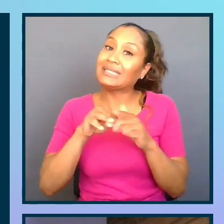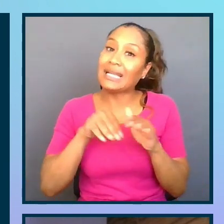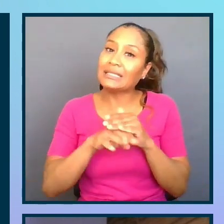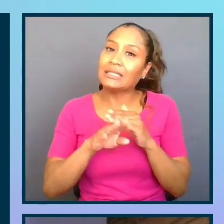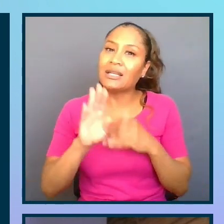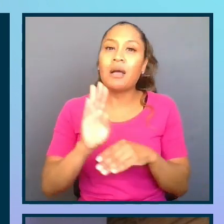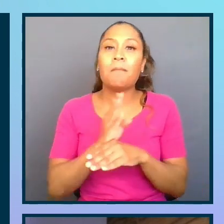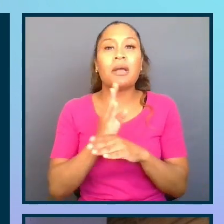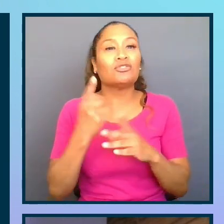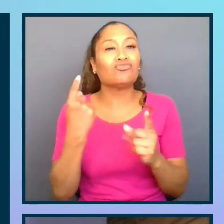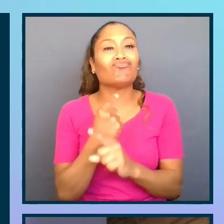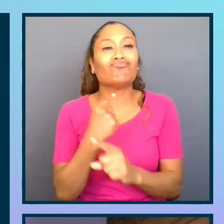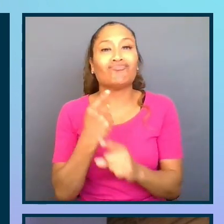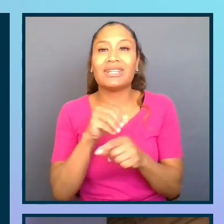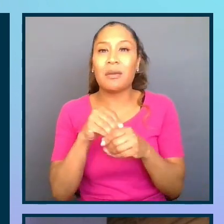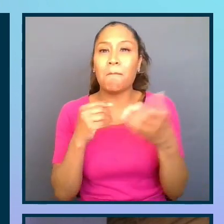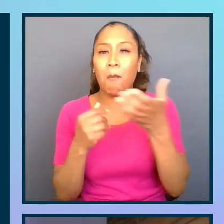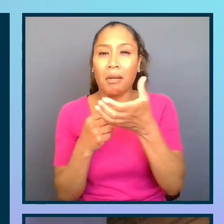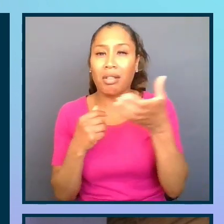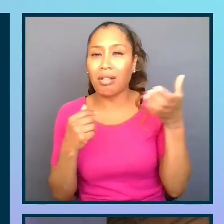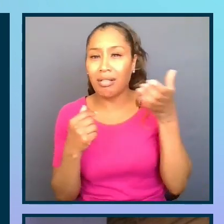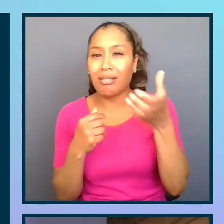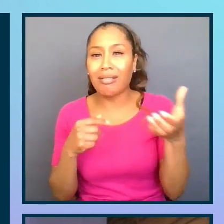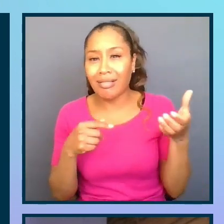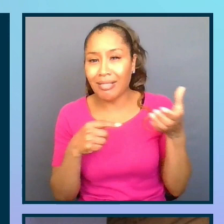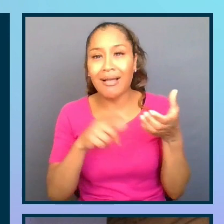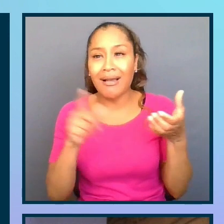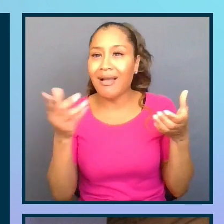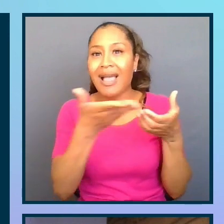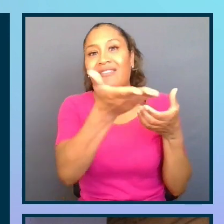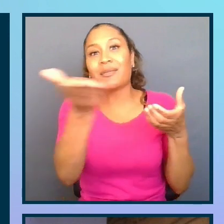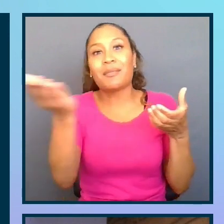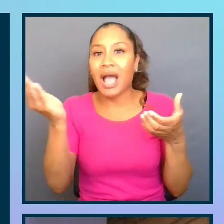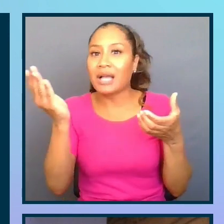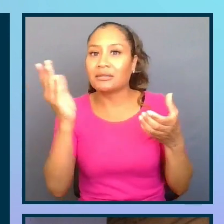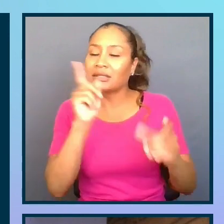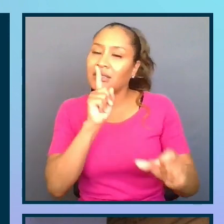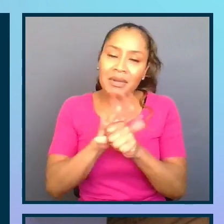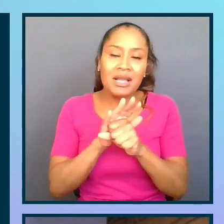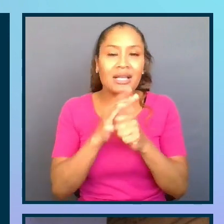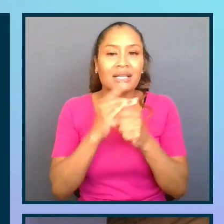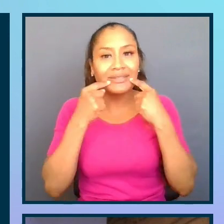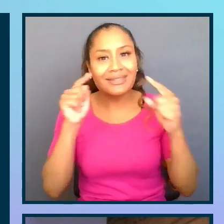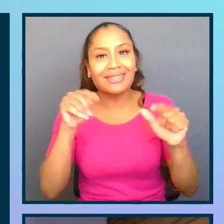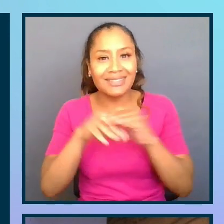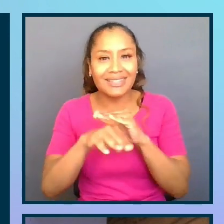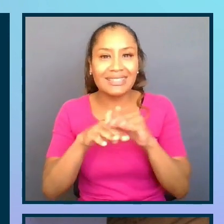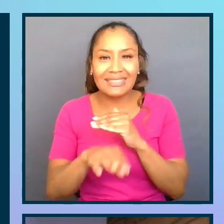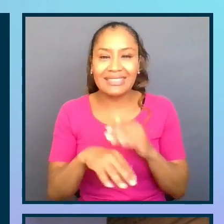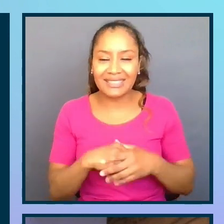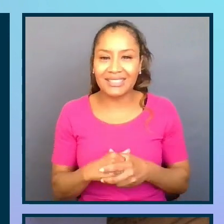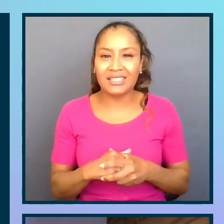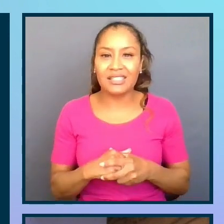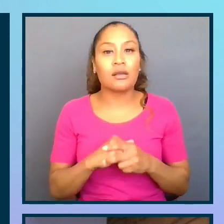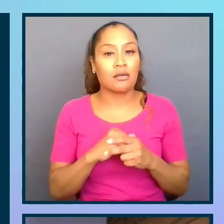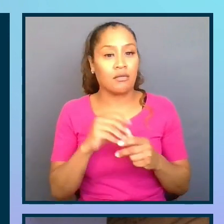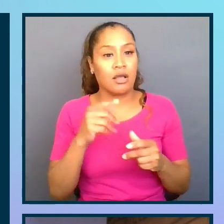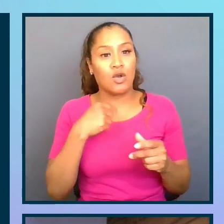everyone is highly committed to achieving an accessible outcome. We follow its agile accessibility,